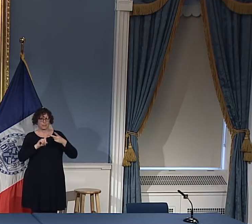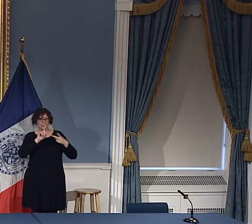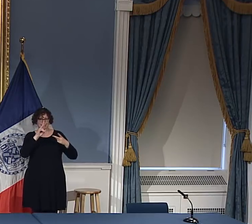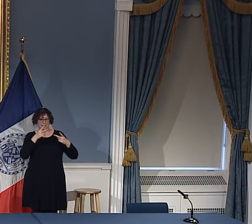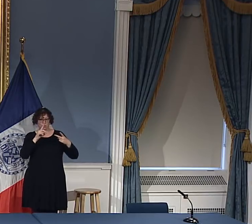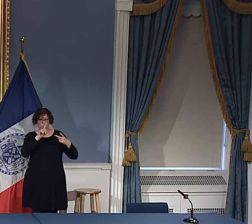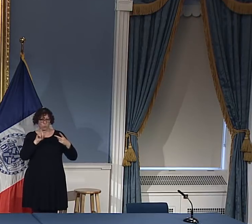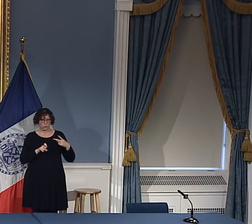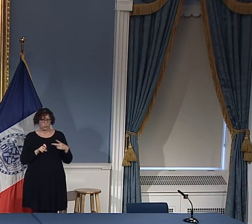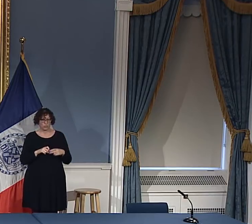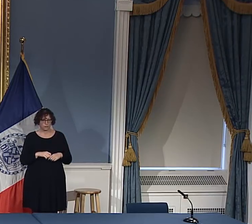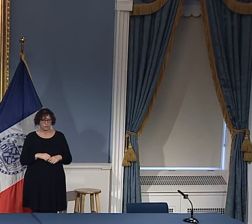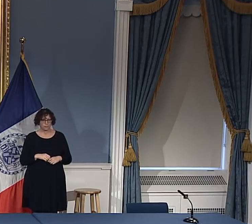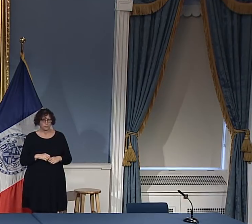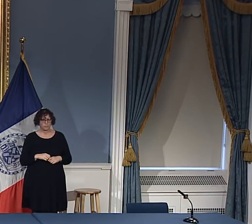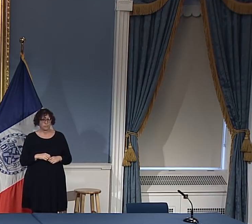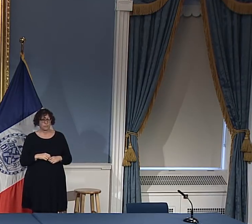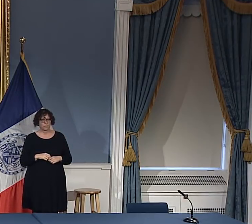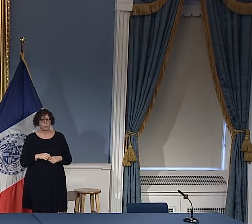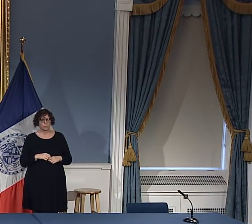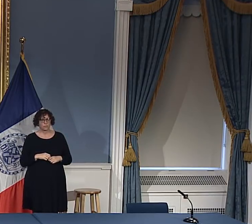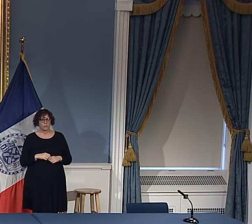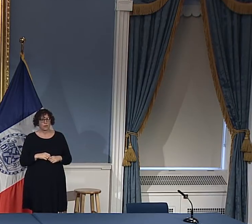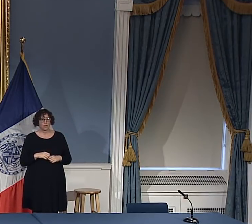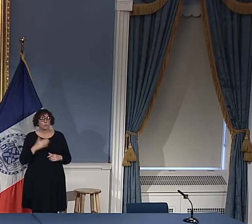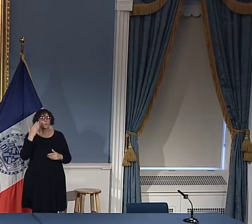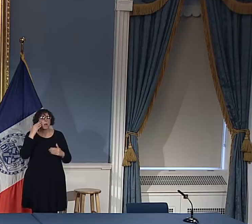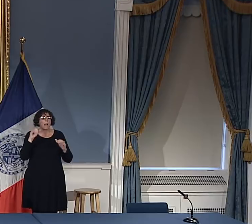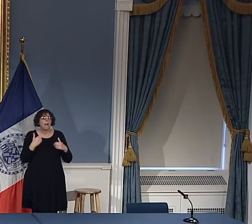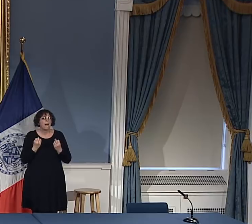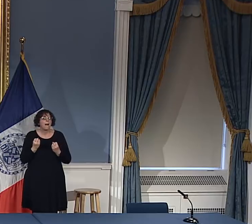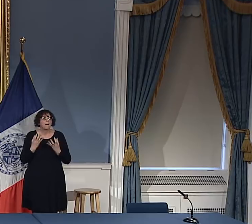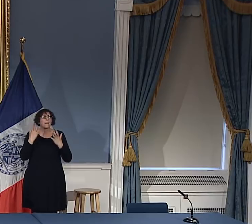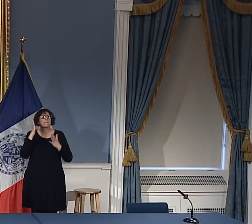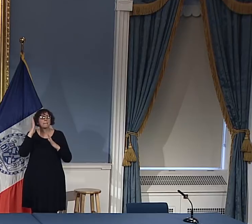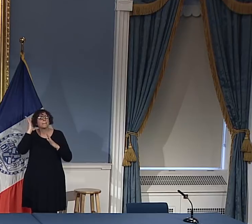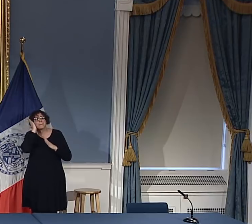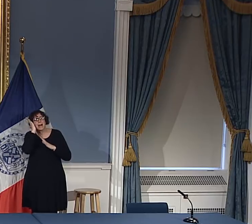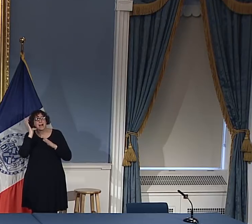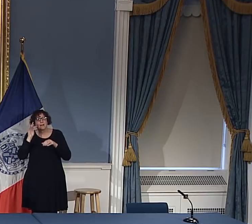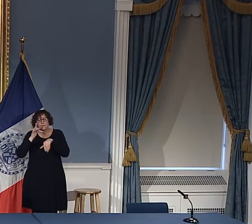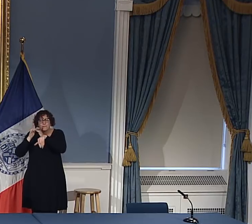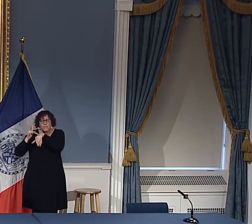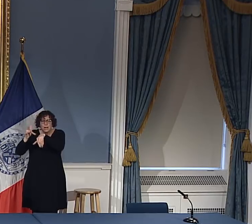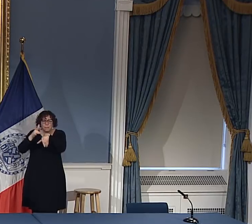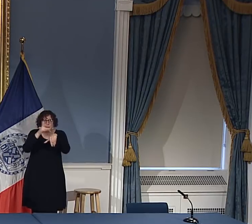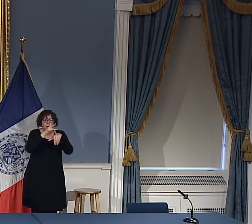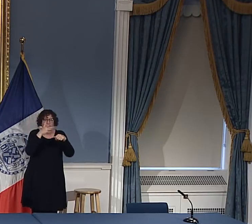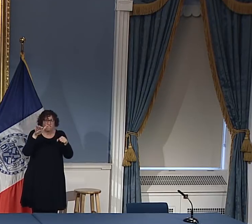IS THERE ANY UPDATE ON INRECAD SE HOSPITAL CAPACITY AT THAT POINT? HOW DOES THAT --